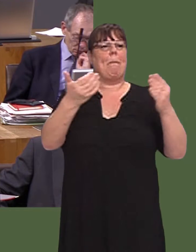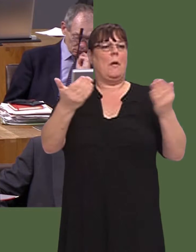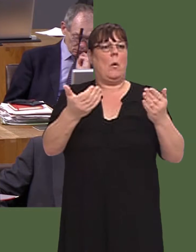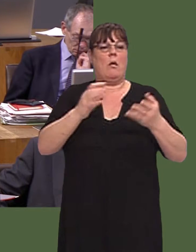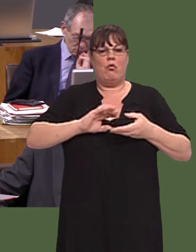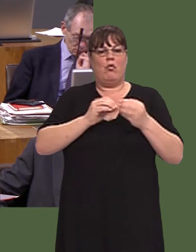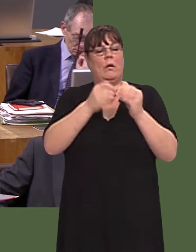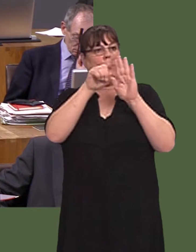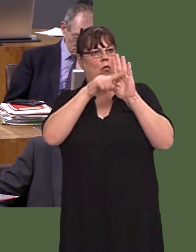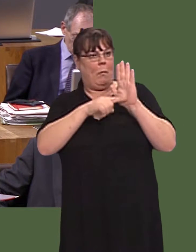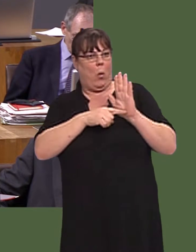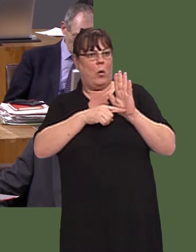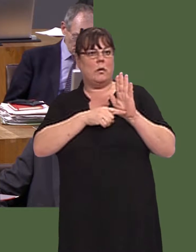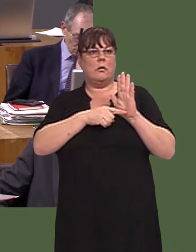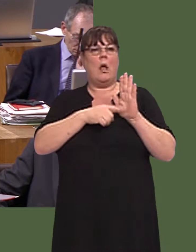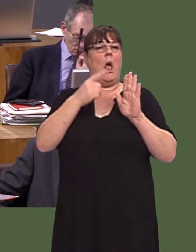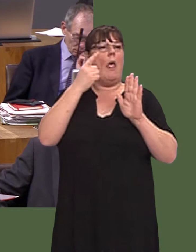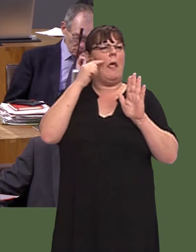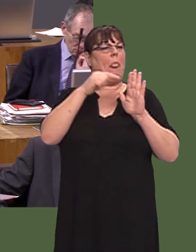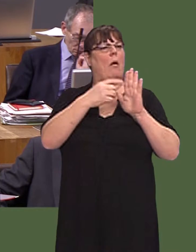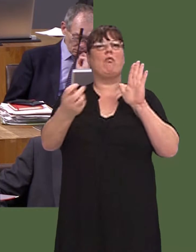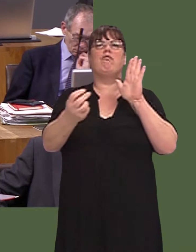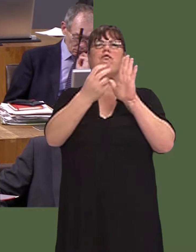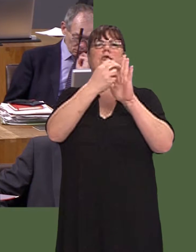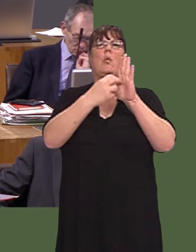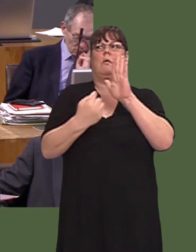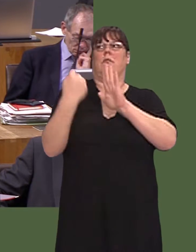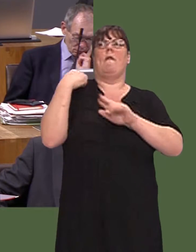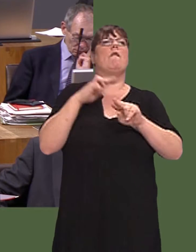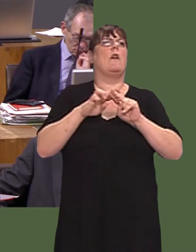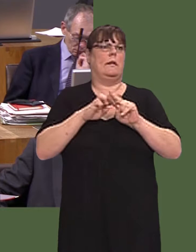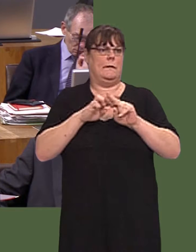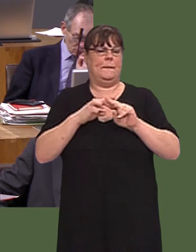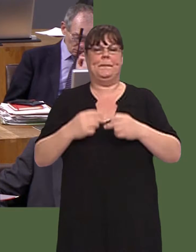to that end, and Members should know that report, I believe, was placed in the Library on Friday.